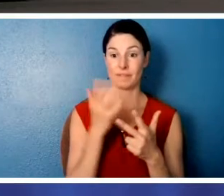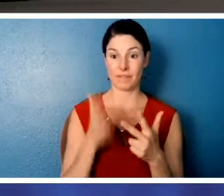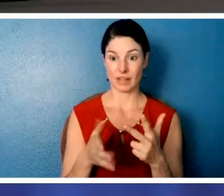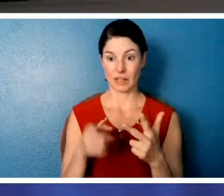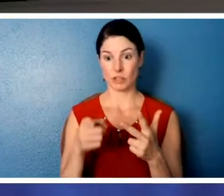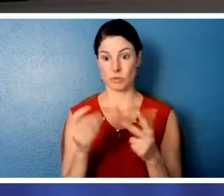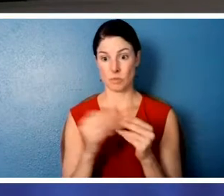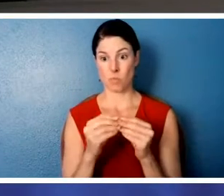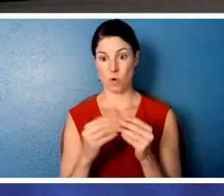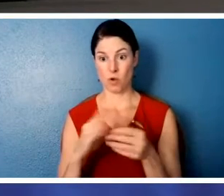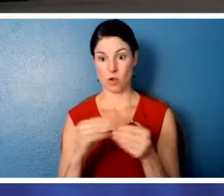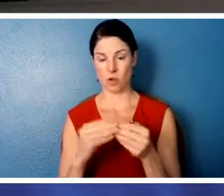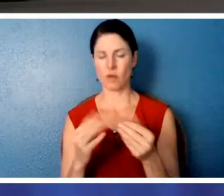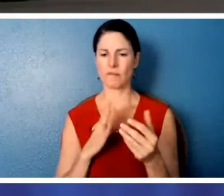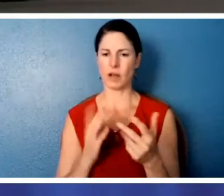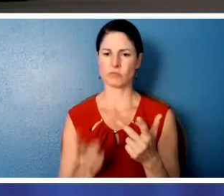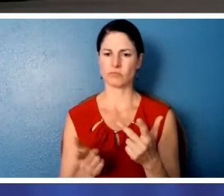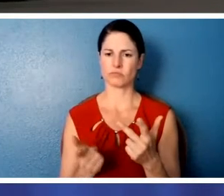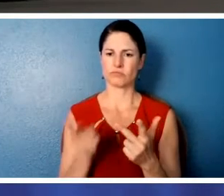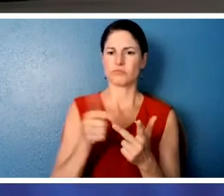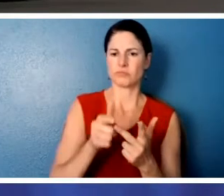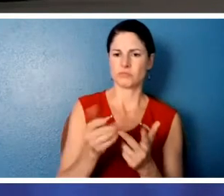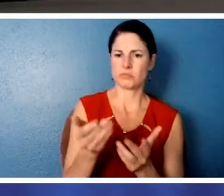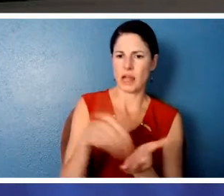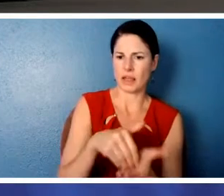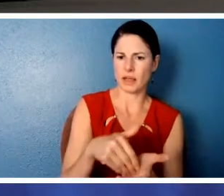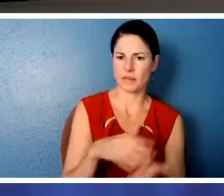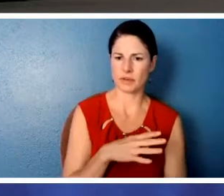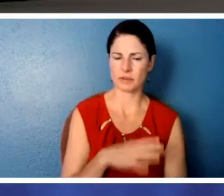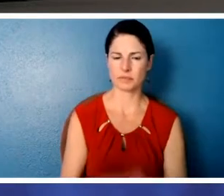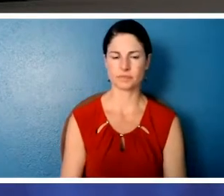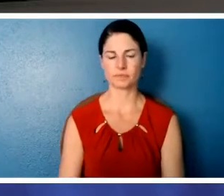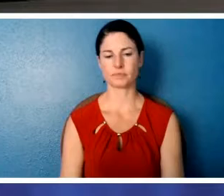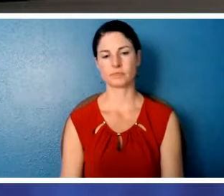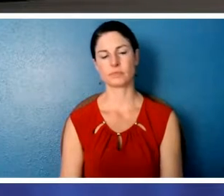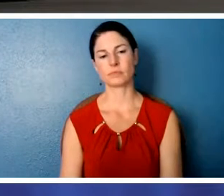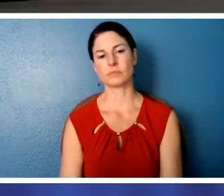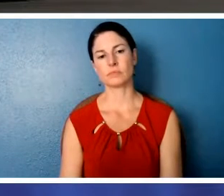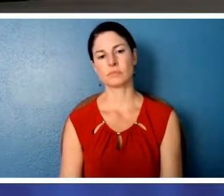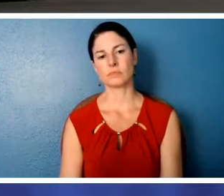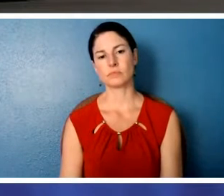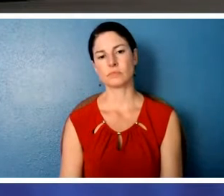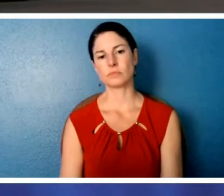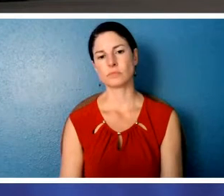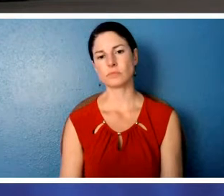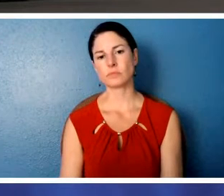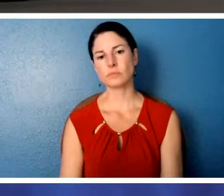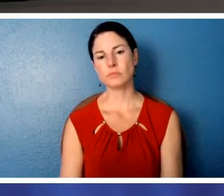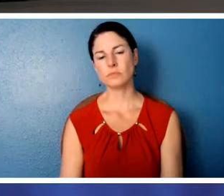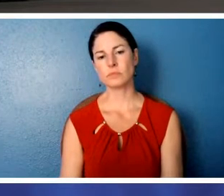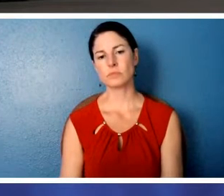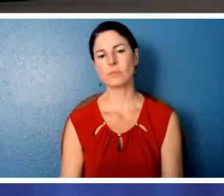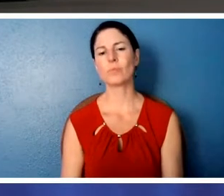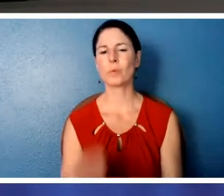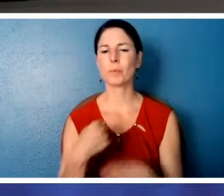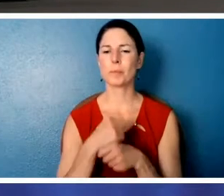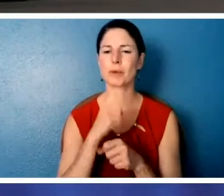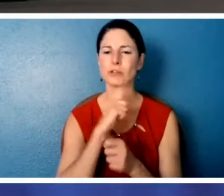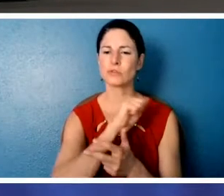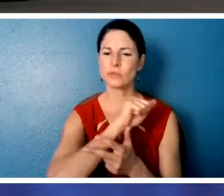We thank you in advance for your courtesy and understanding, as it is our goal to make sure everyone who wants to speak will be given an opportunity to speak.